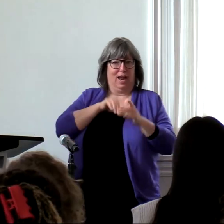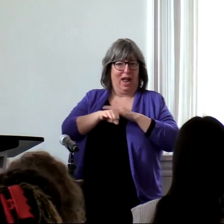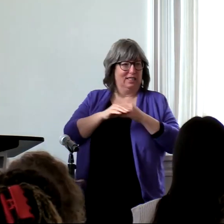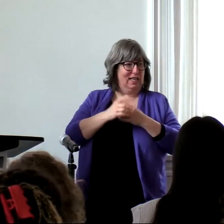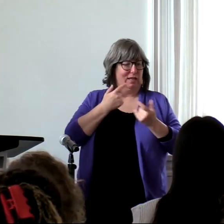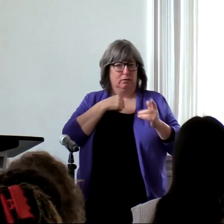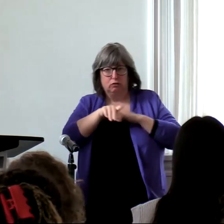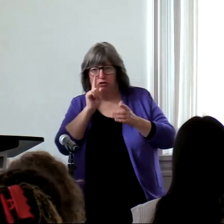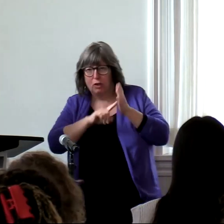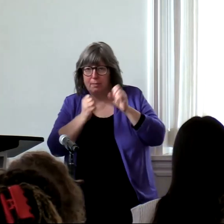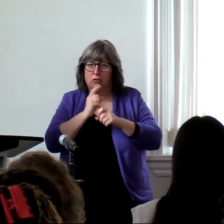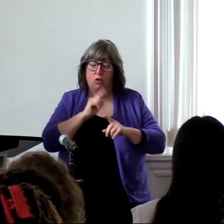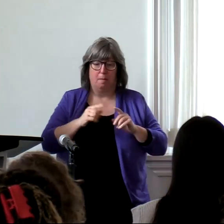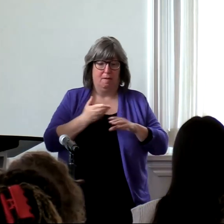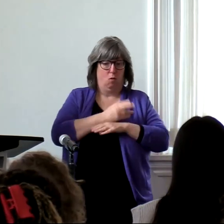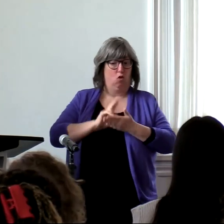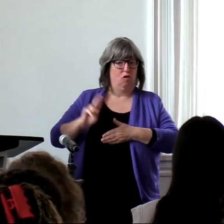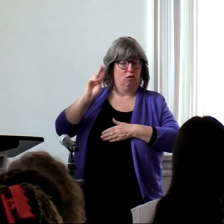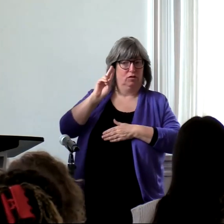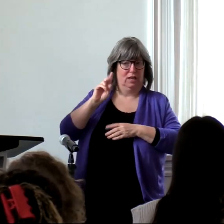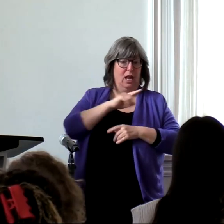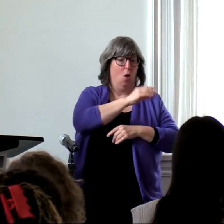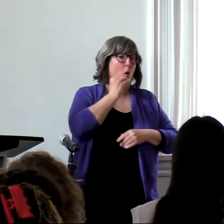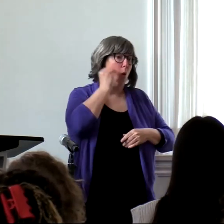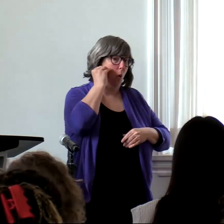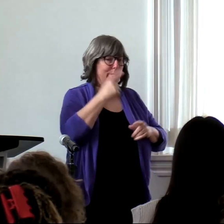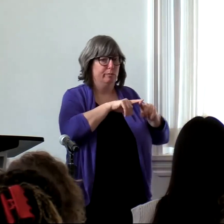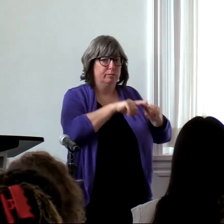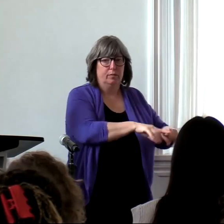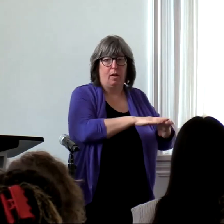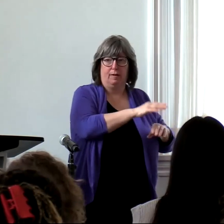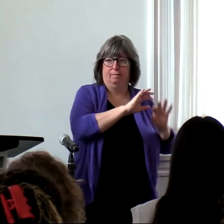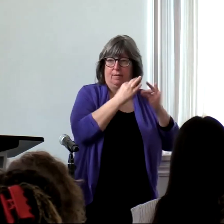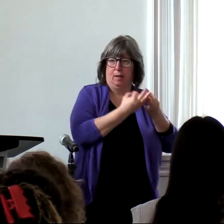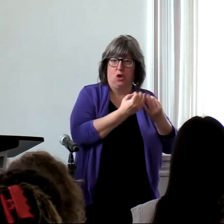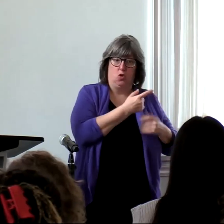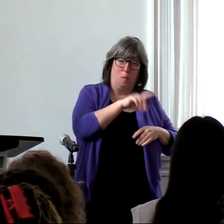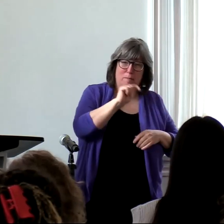Even before university, his home life was extremely reliant on his family, even when to use the bathroom.